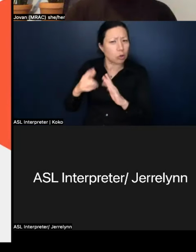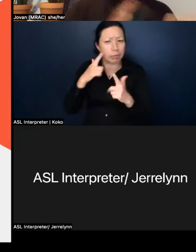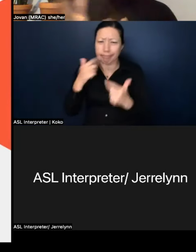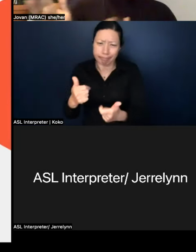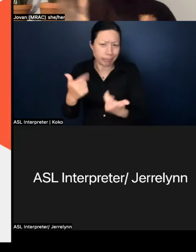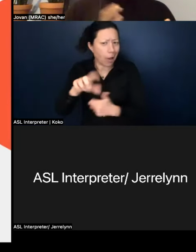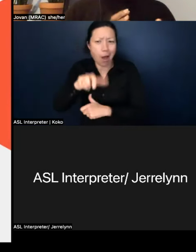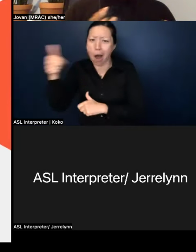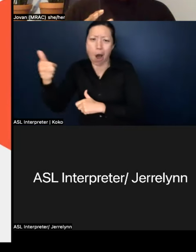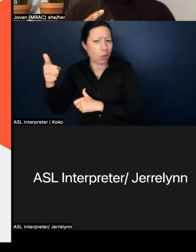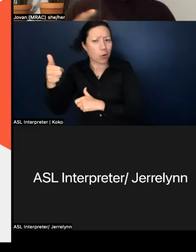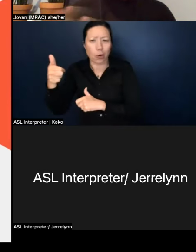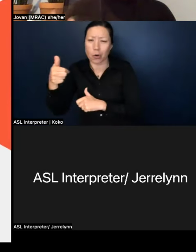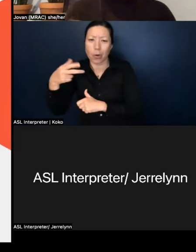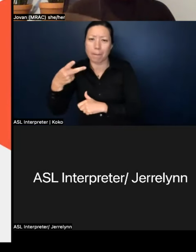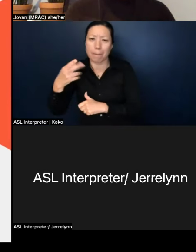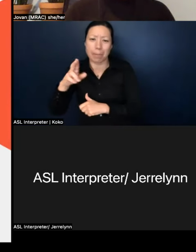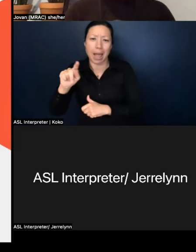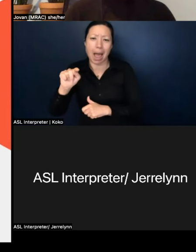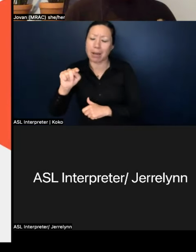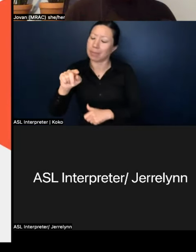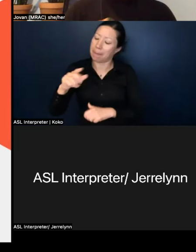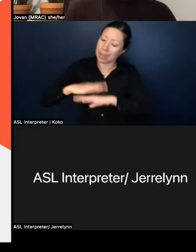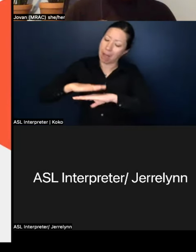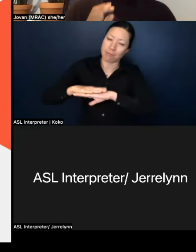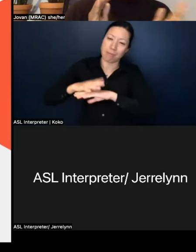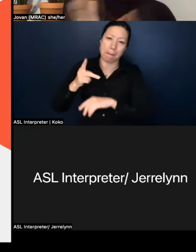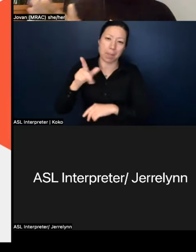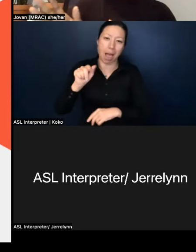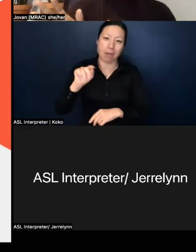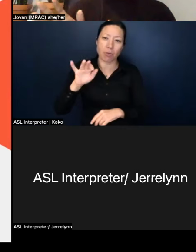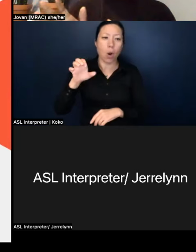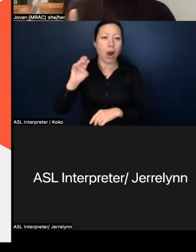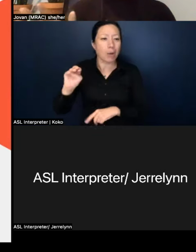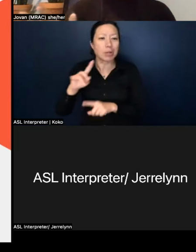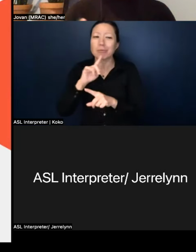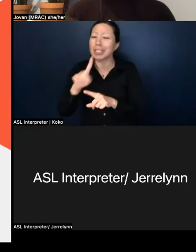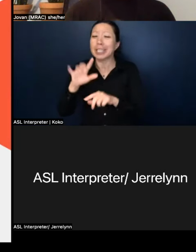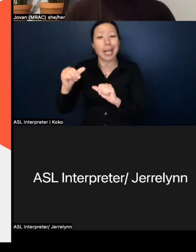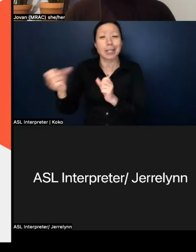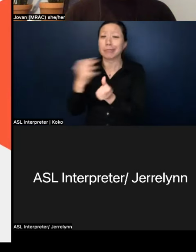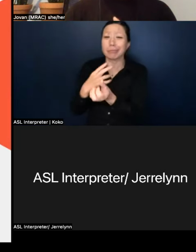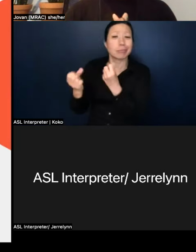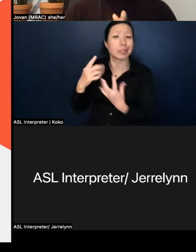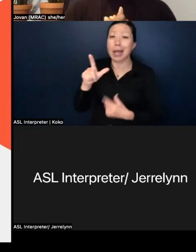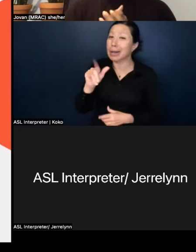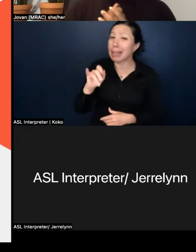minimum or maximum in terms of those files. You can really just send us links to your work.